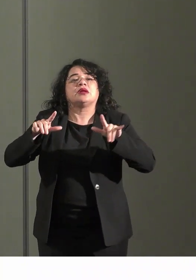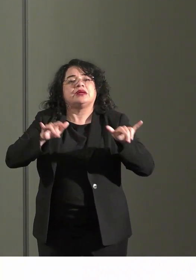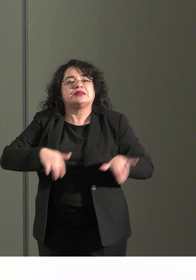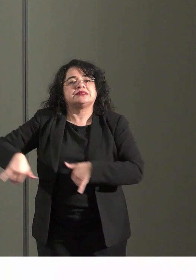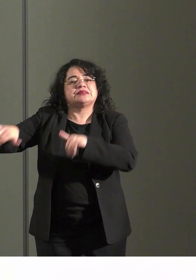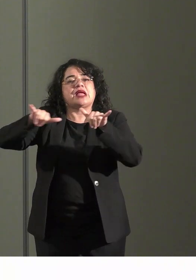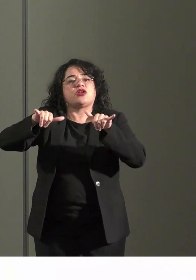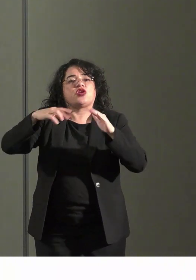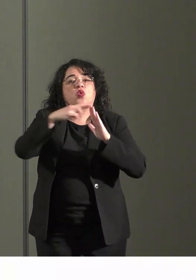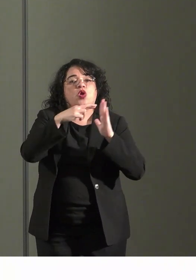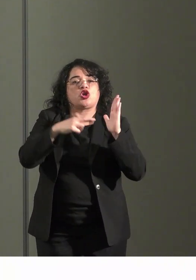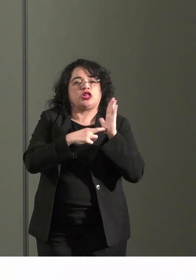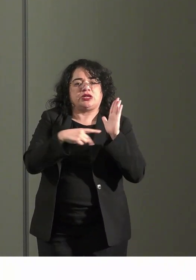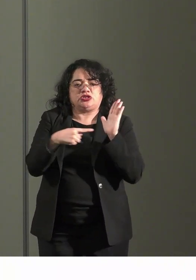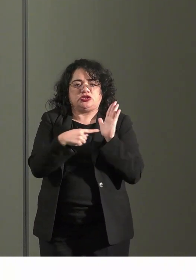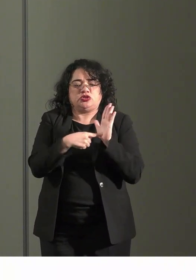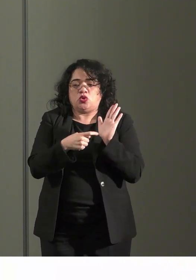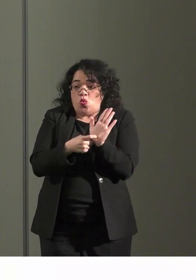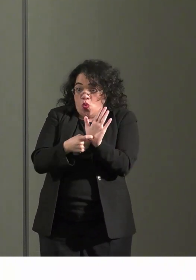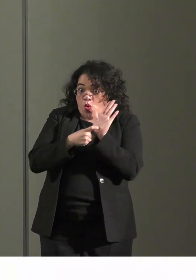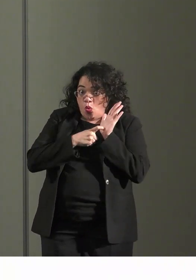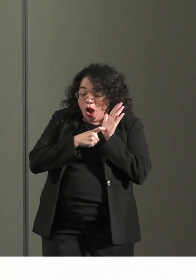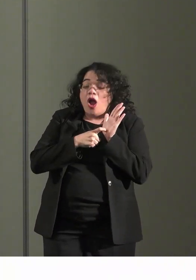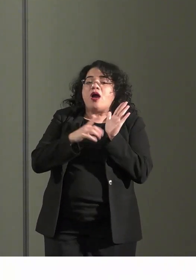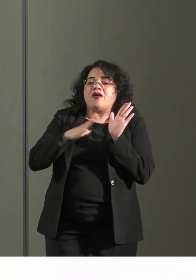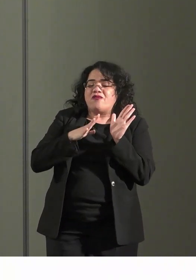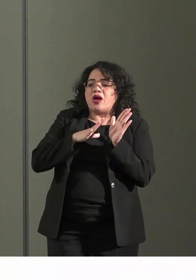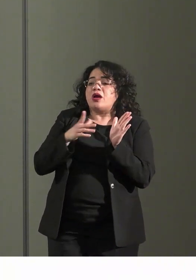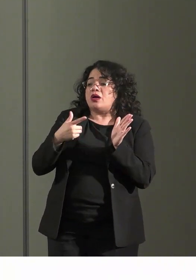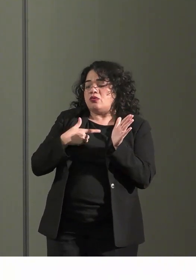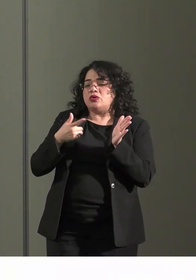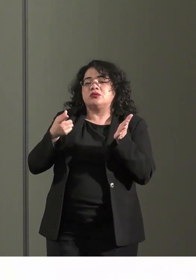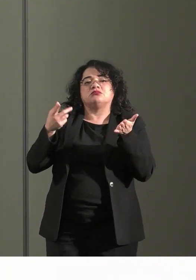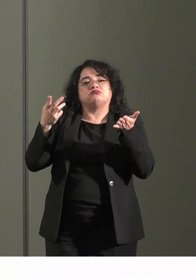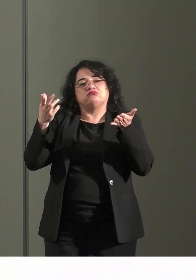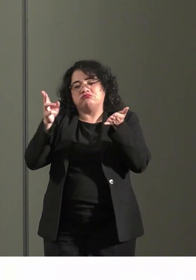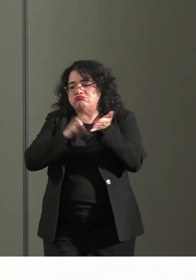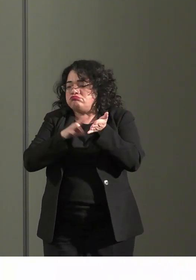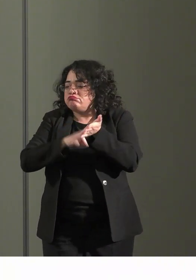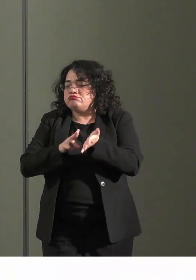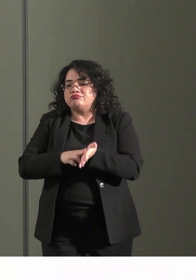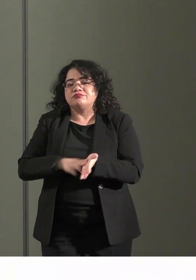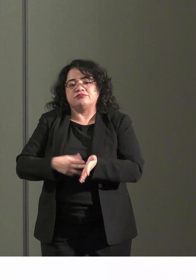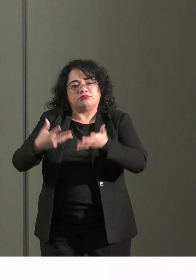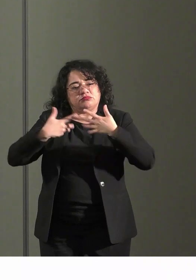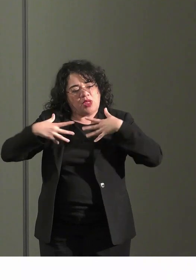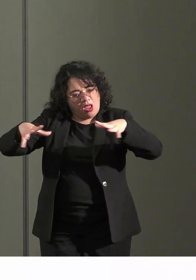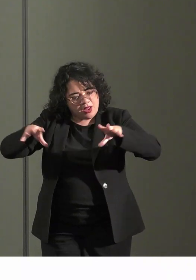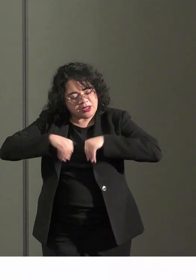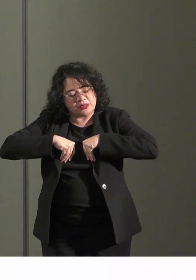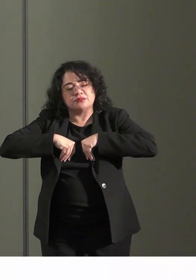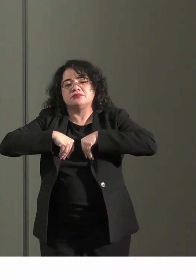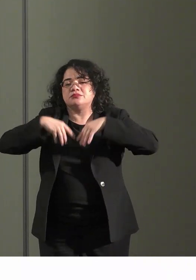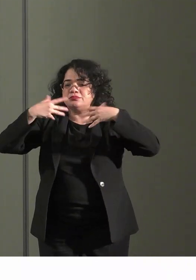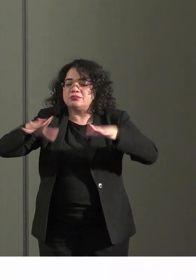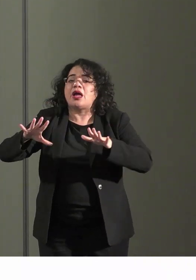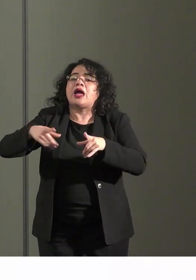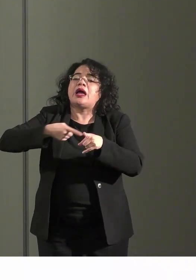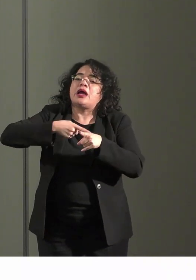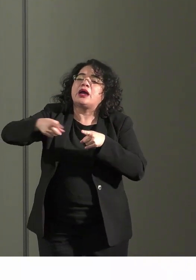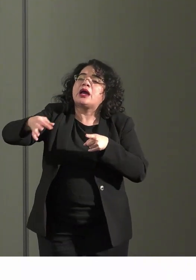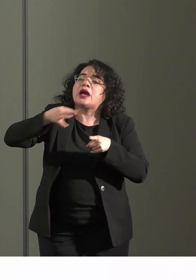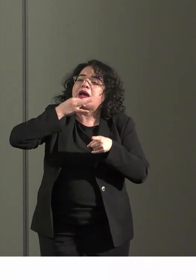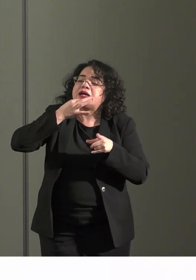requiring we sign off on this there is no other way to do this we agree on this and